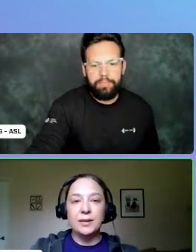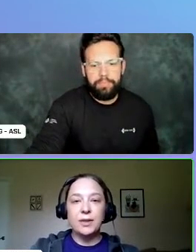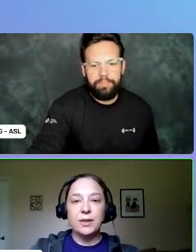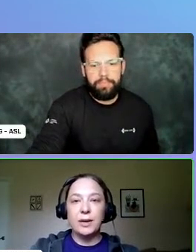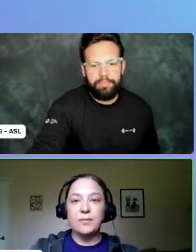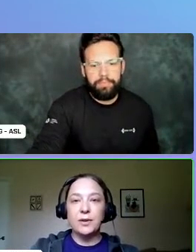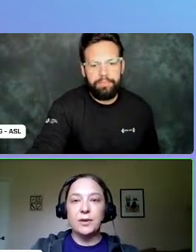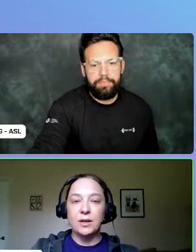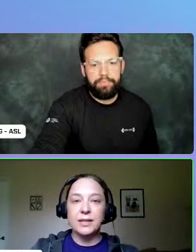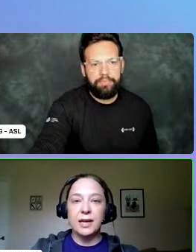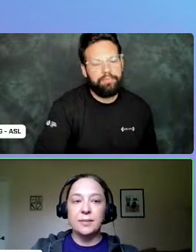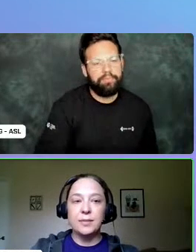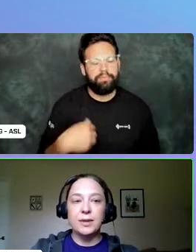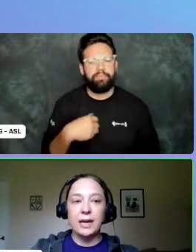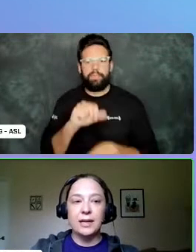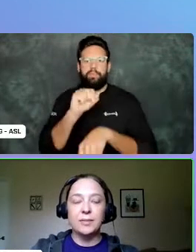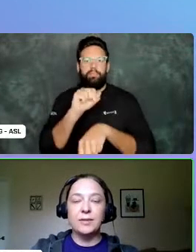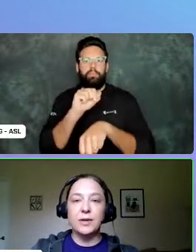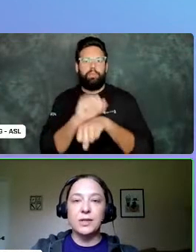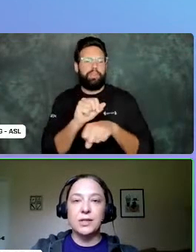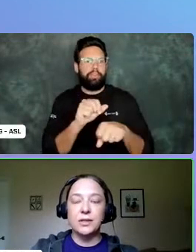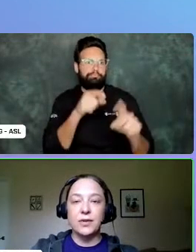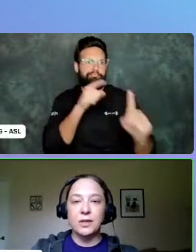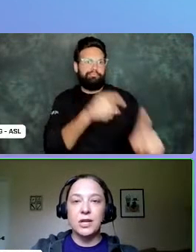we get started, let me just tell